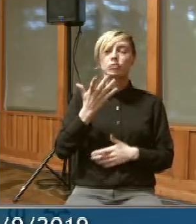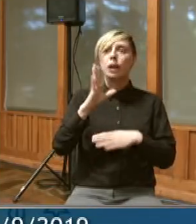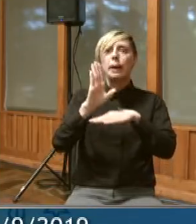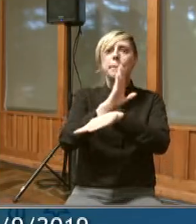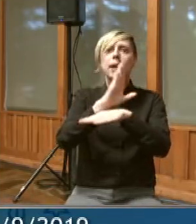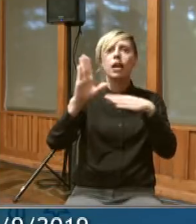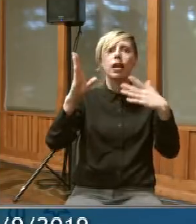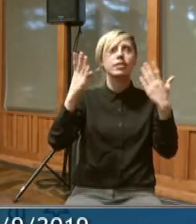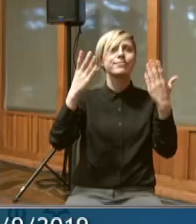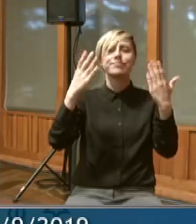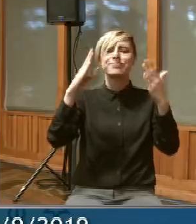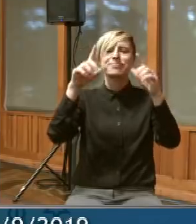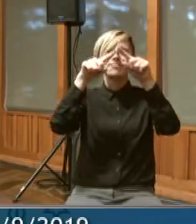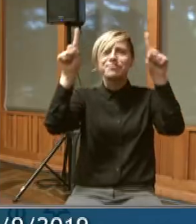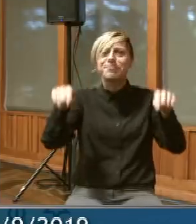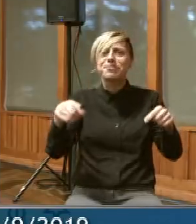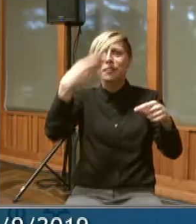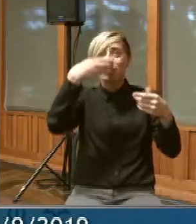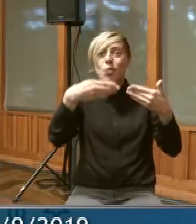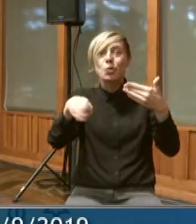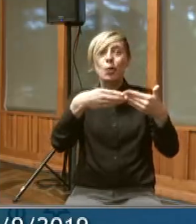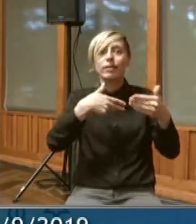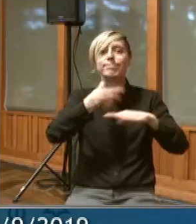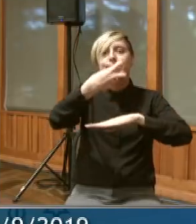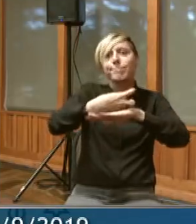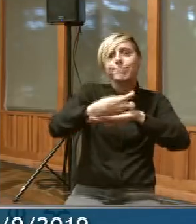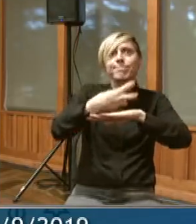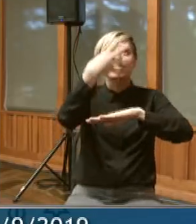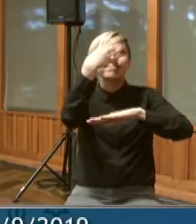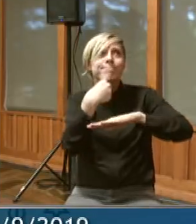OF EOP. I WAS LIVING IN THE DOORWAYS OF